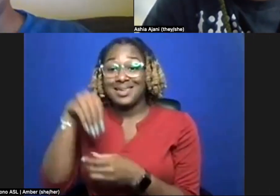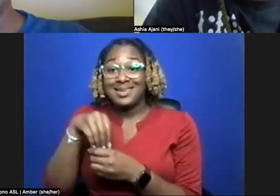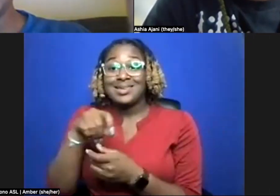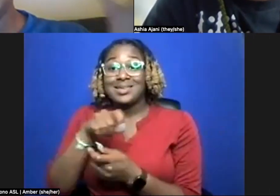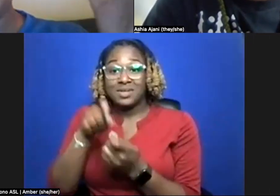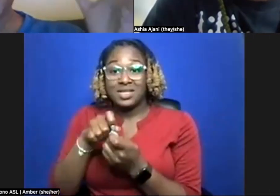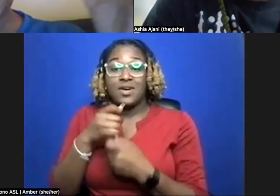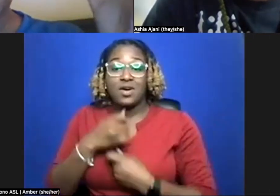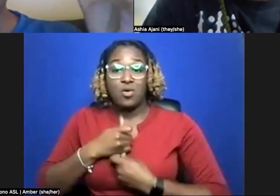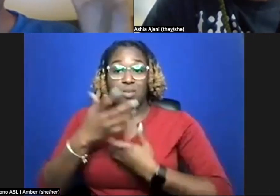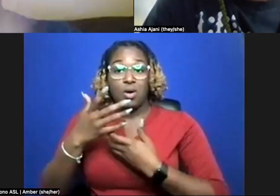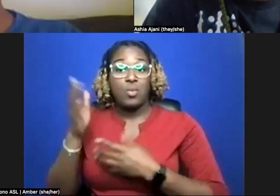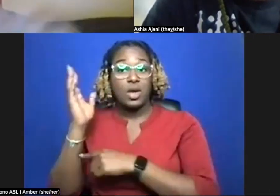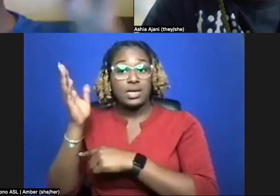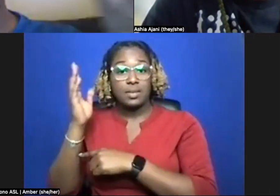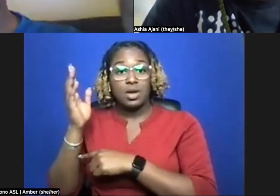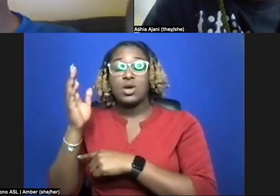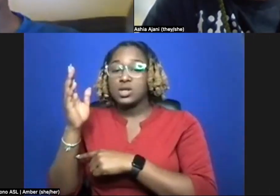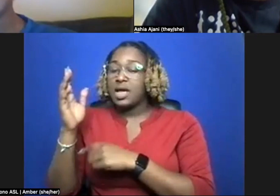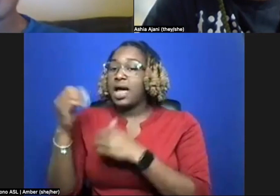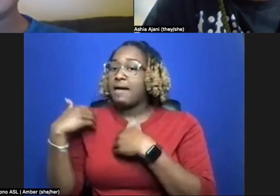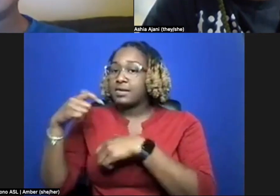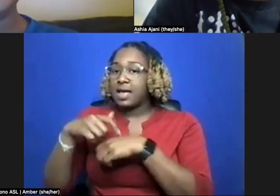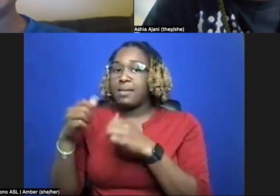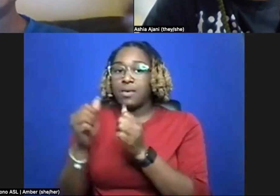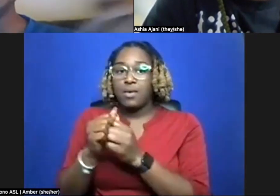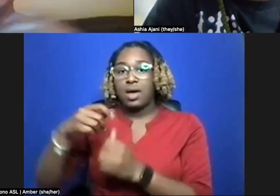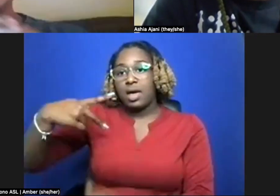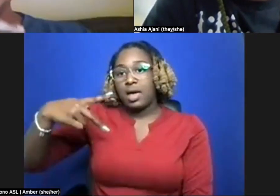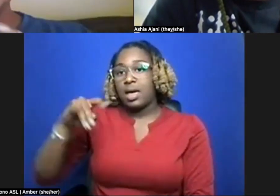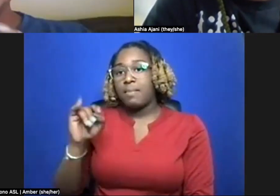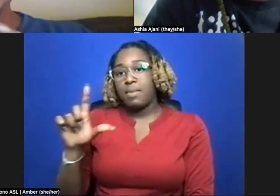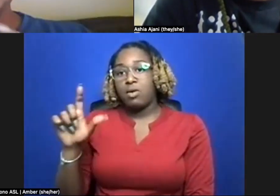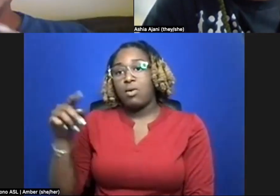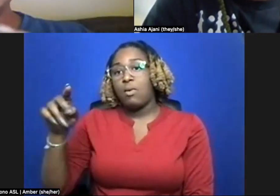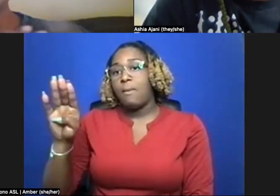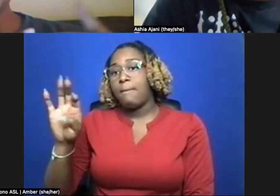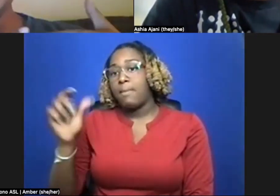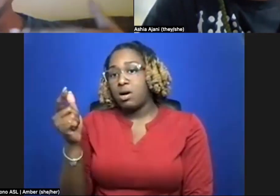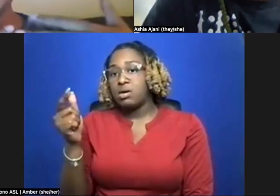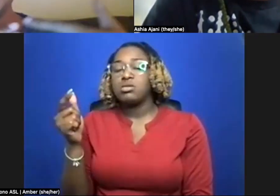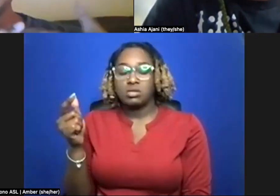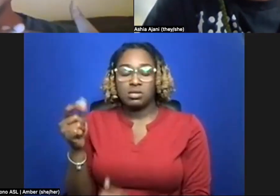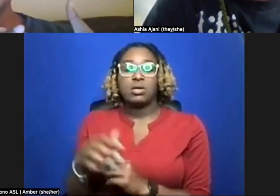spending time with pillbugs, “miniature archivist.” And the speaker says: